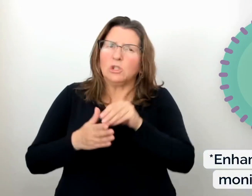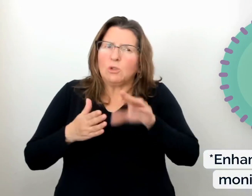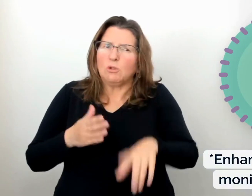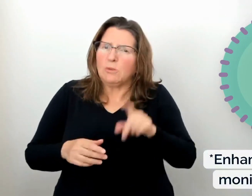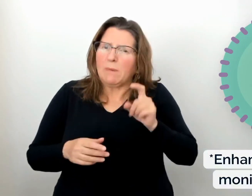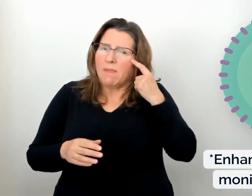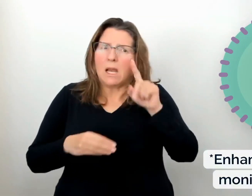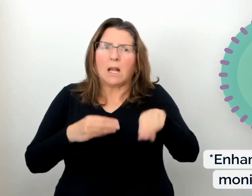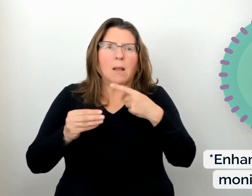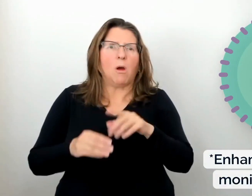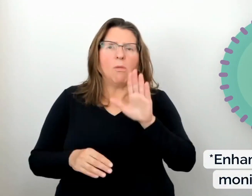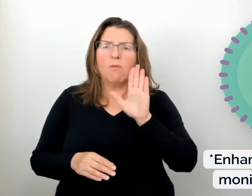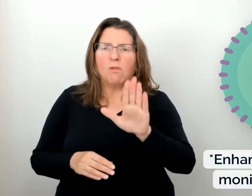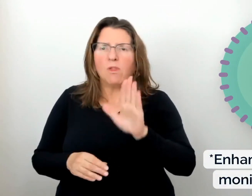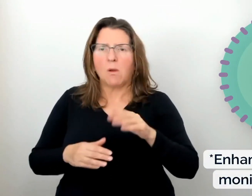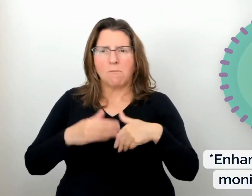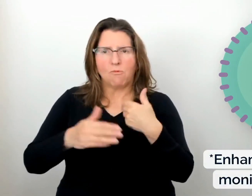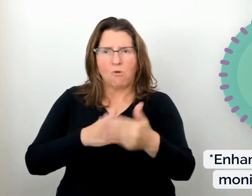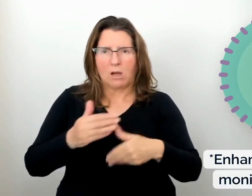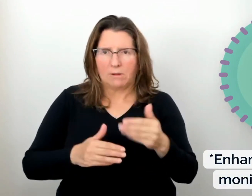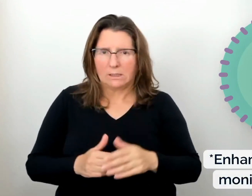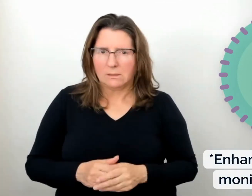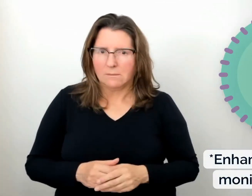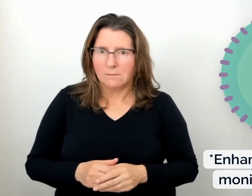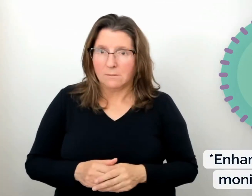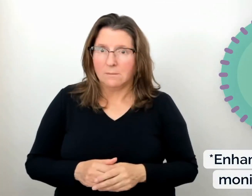Are they aware of how they're doing?